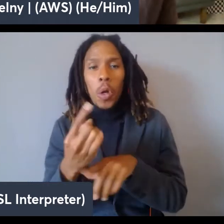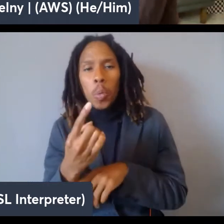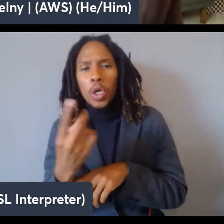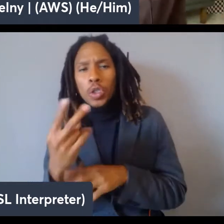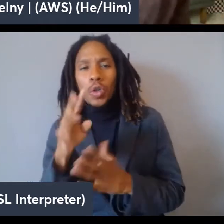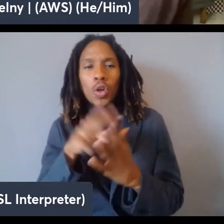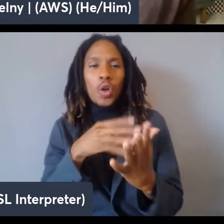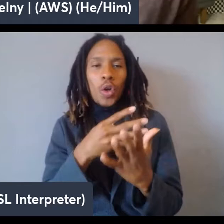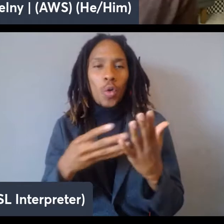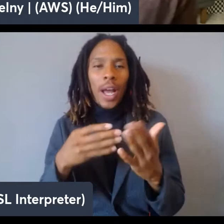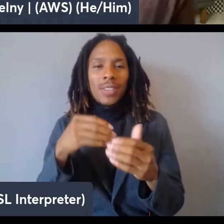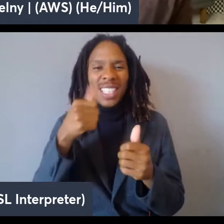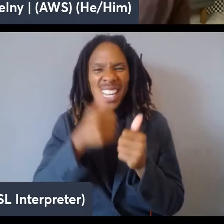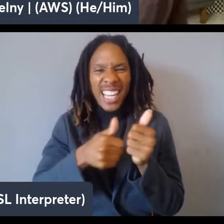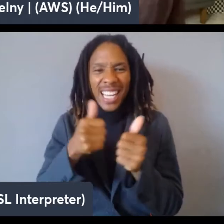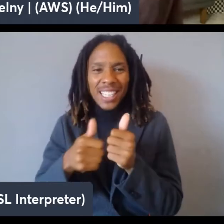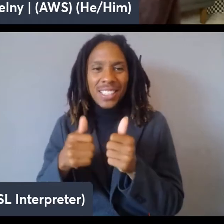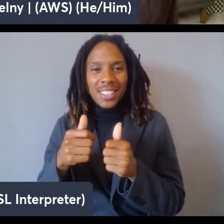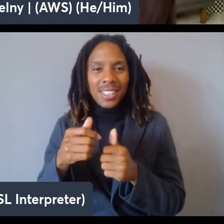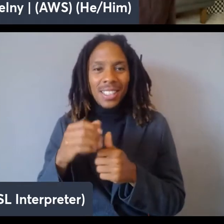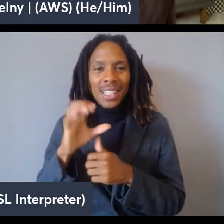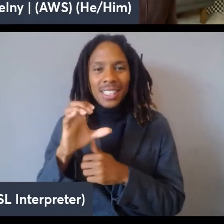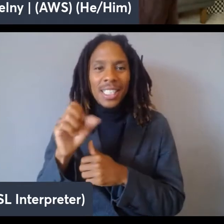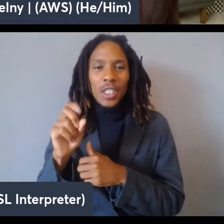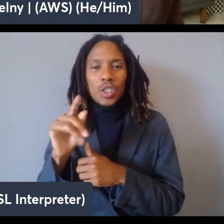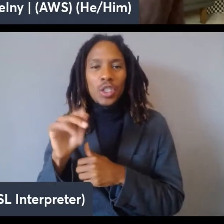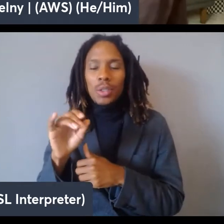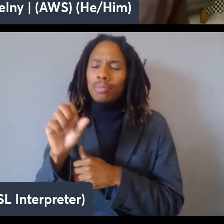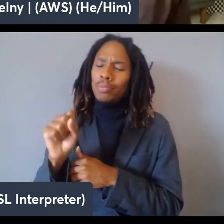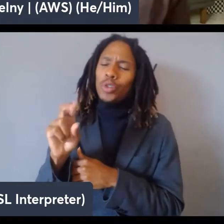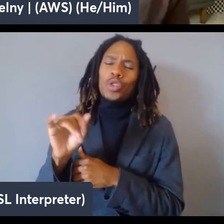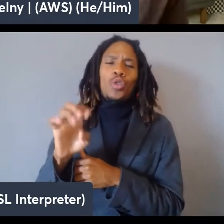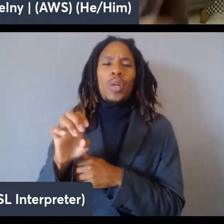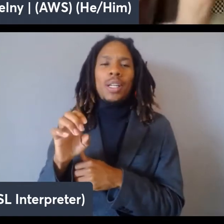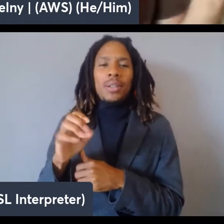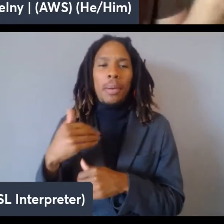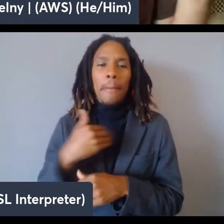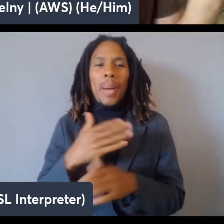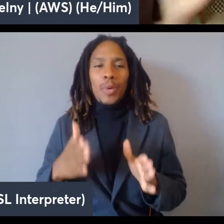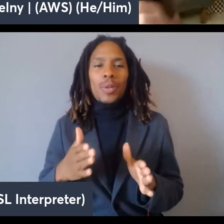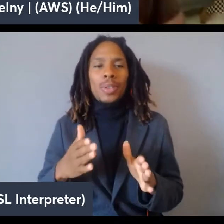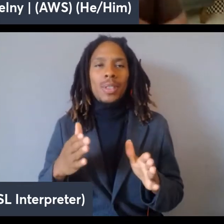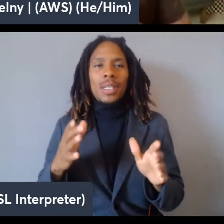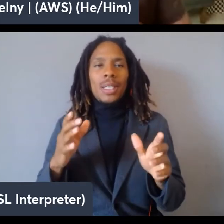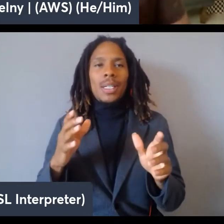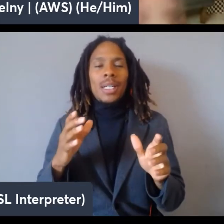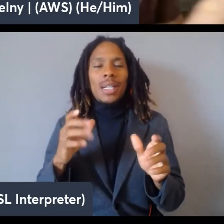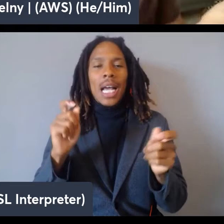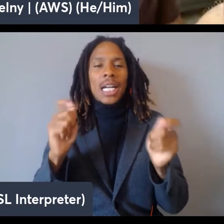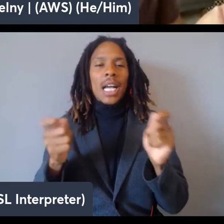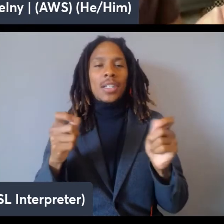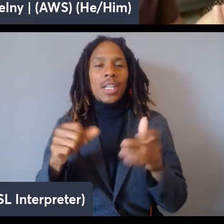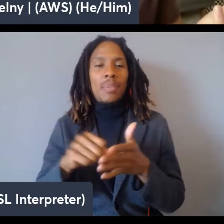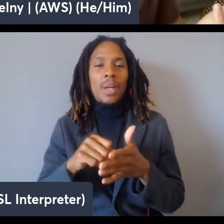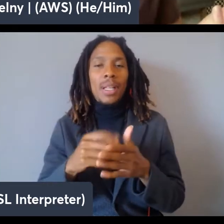in each of these C-suite members' custom pages, and they're both happy now.